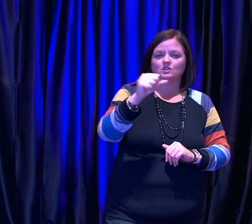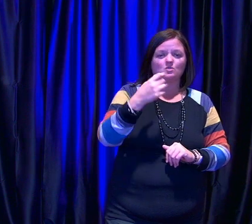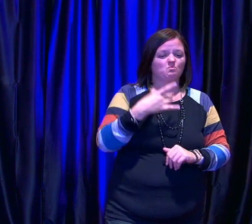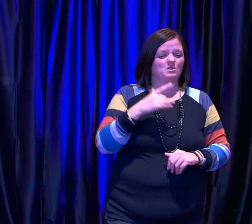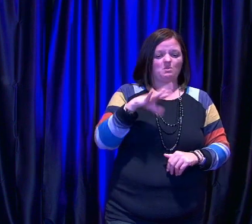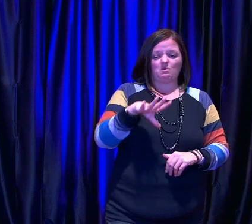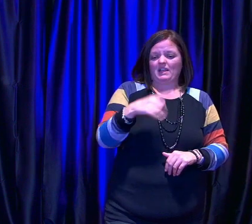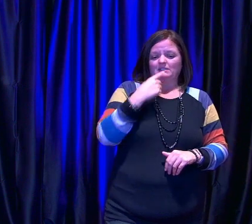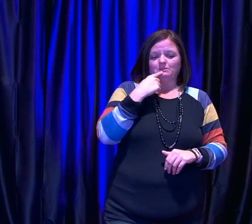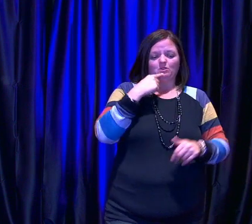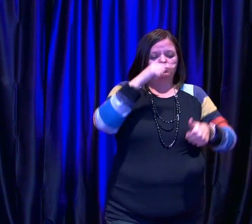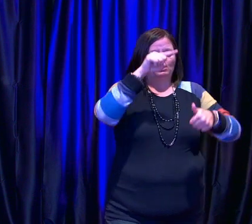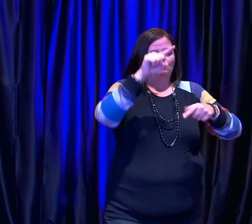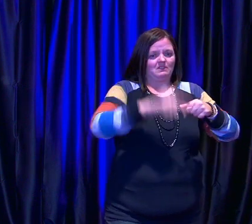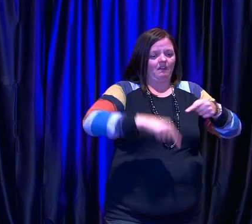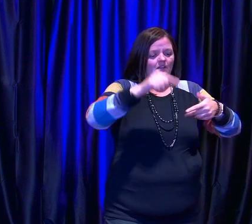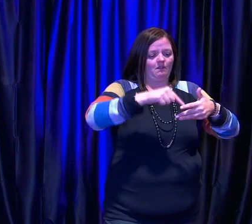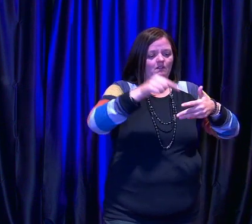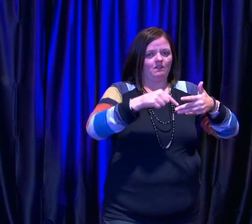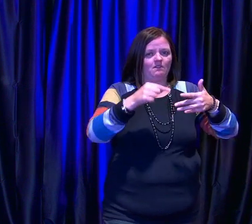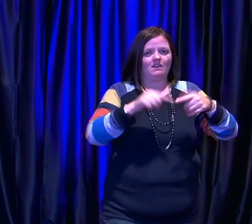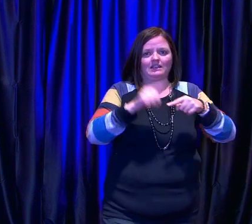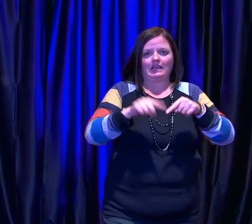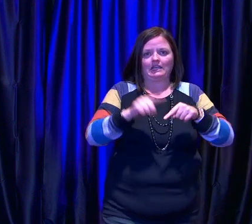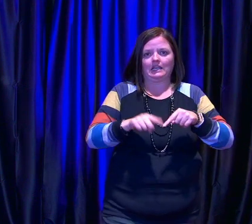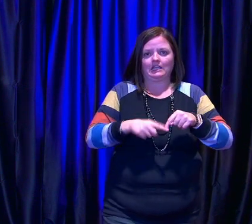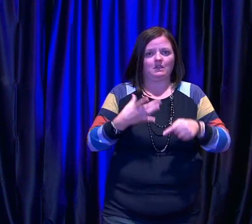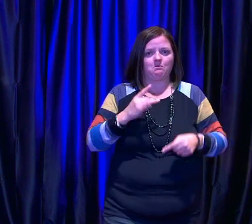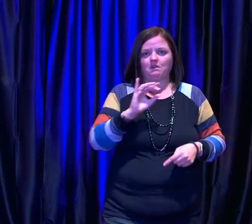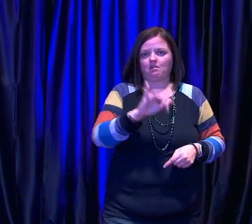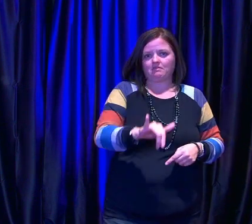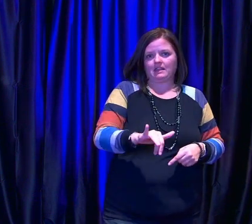and we are looking at the ten commandments through our own filter